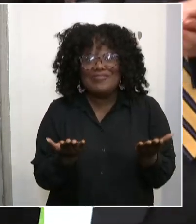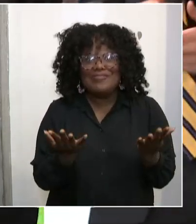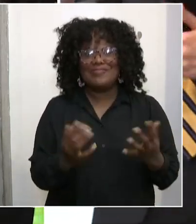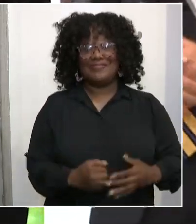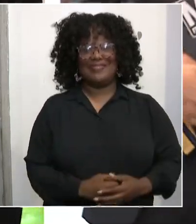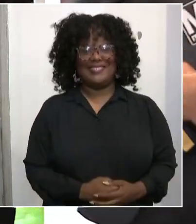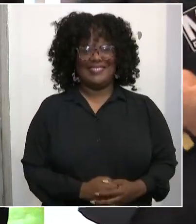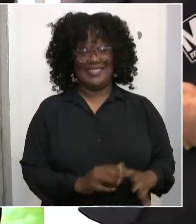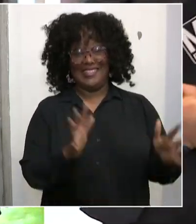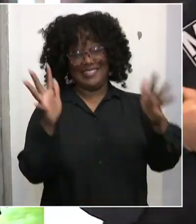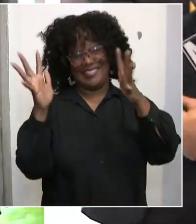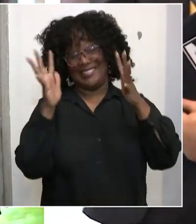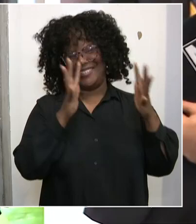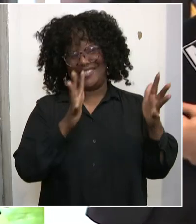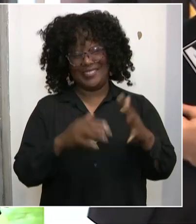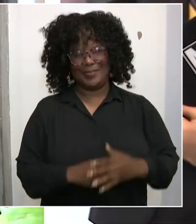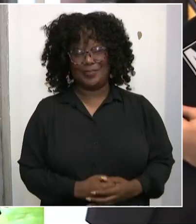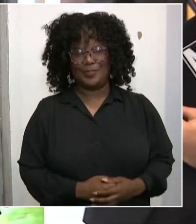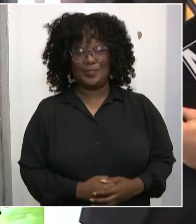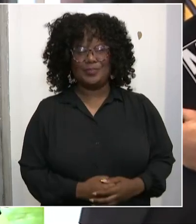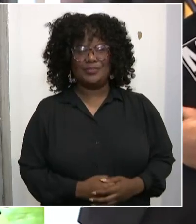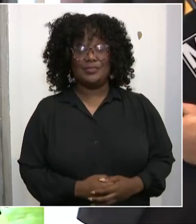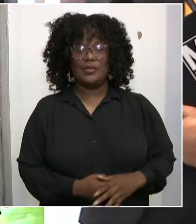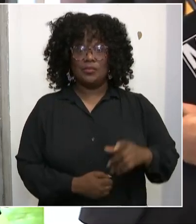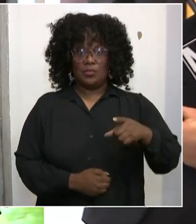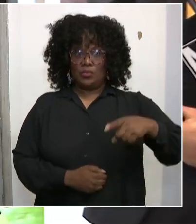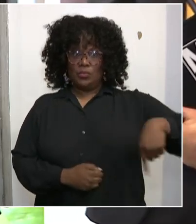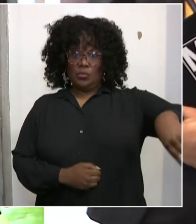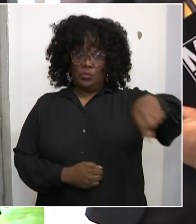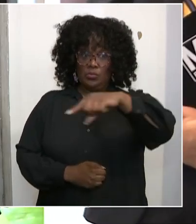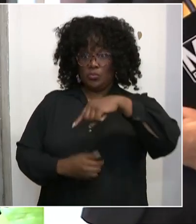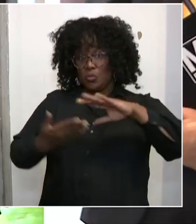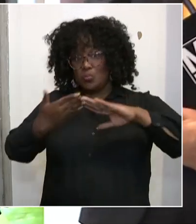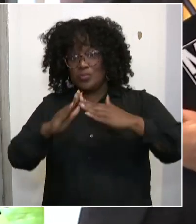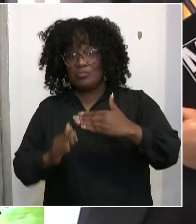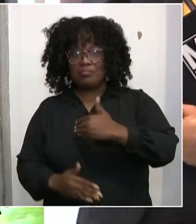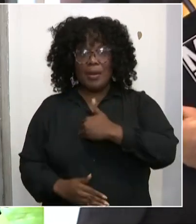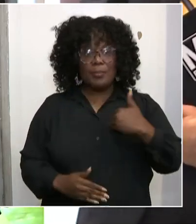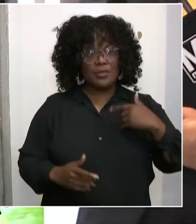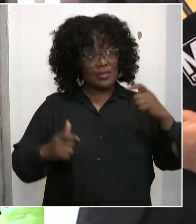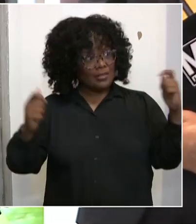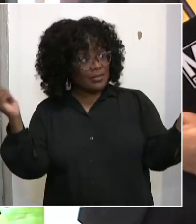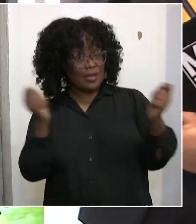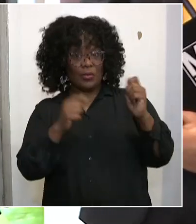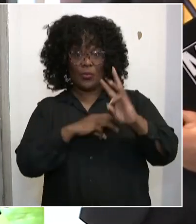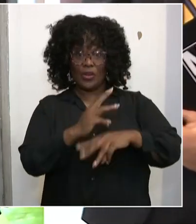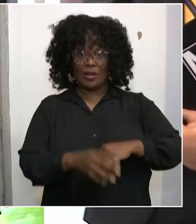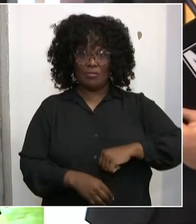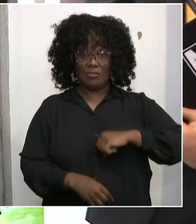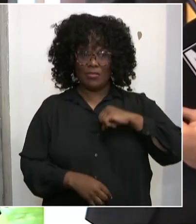But for the community that's celebrating this week in the District of celebrations, this is your moment, and we at HCM are proud to support the efforts